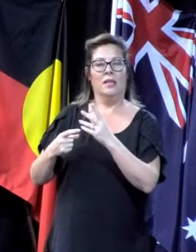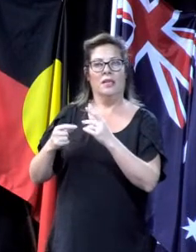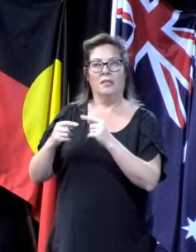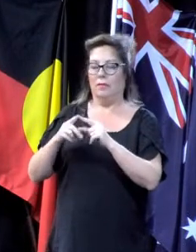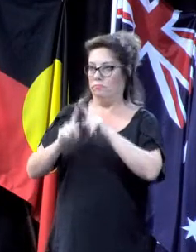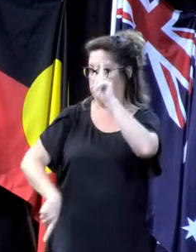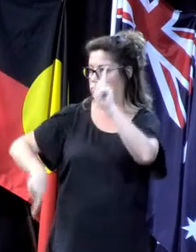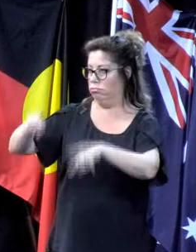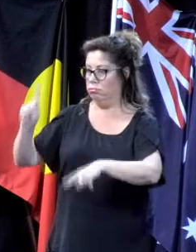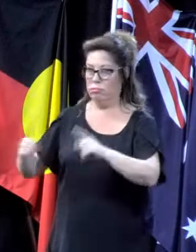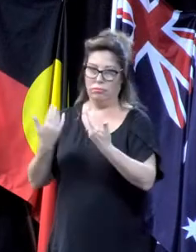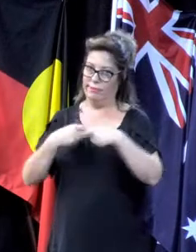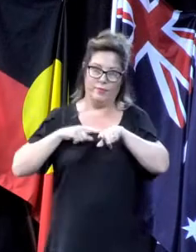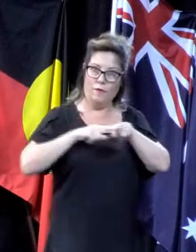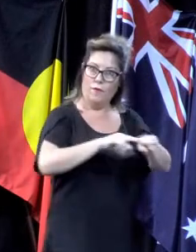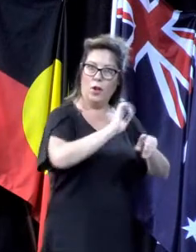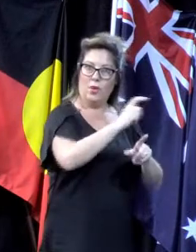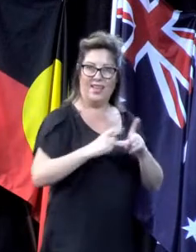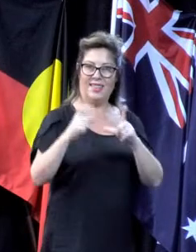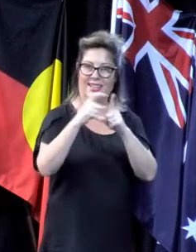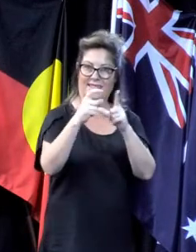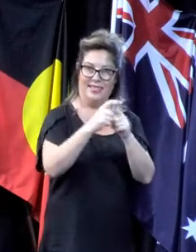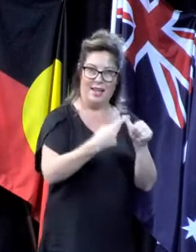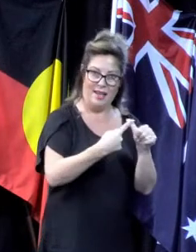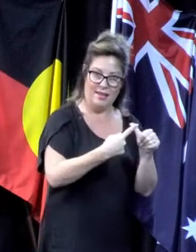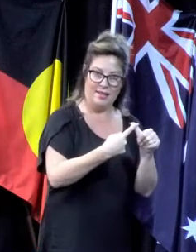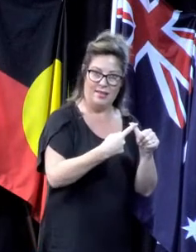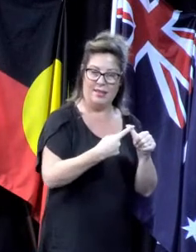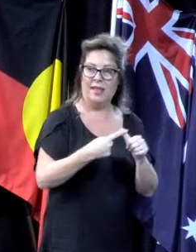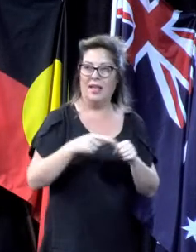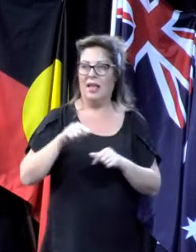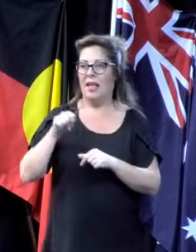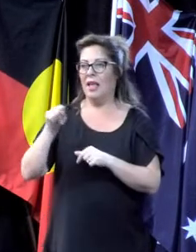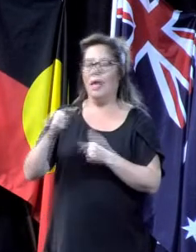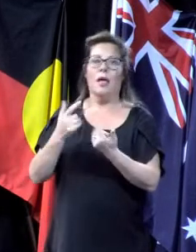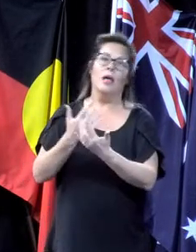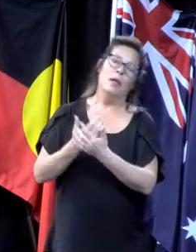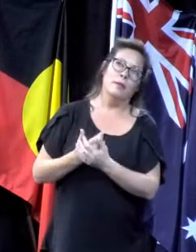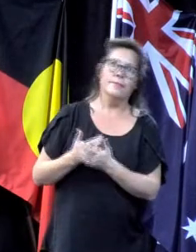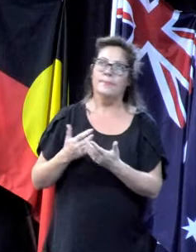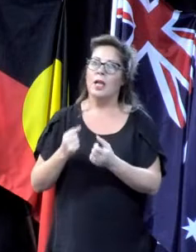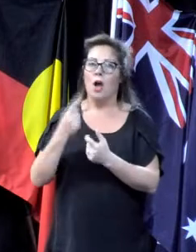So, people often default, I think, to thinking that it's just about the verified, low-incident categories of disability